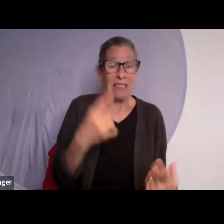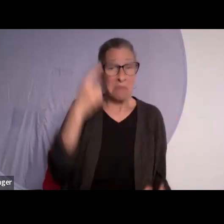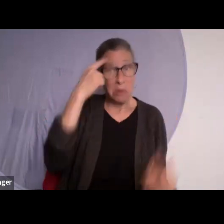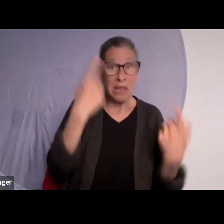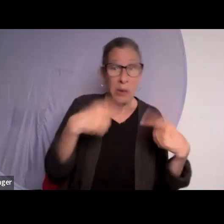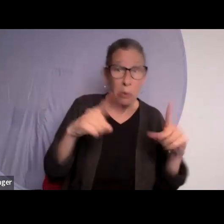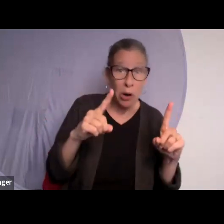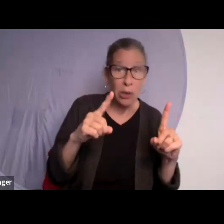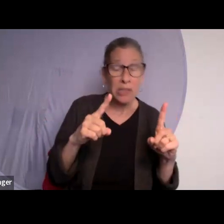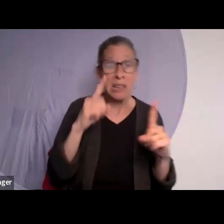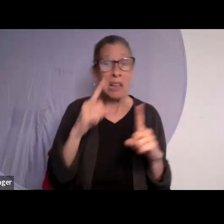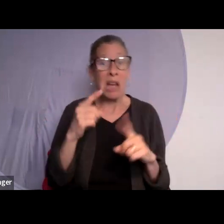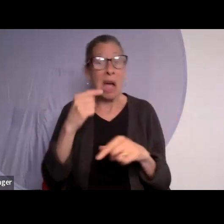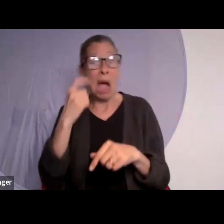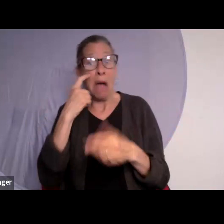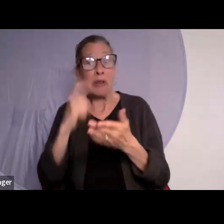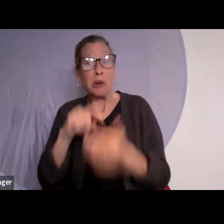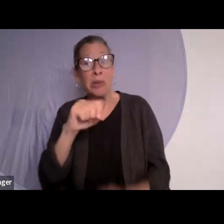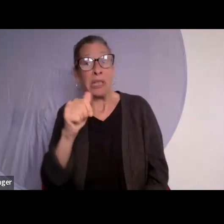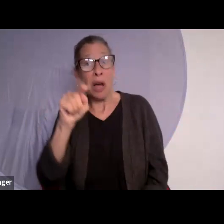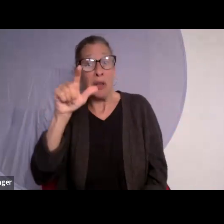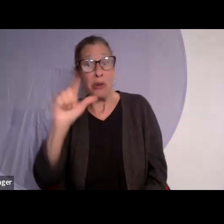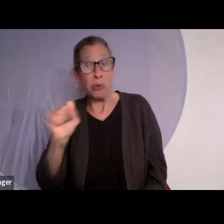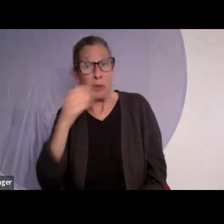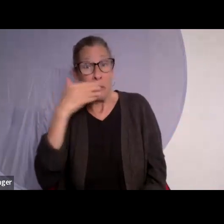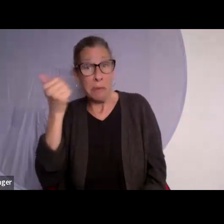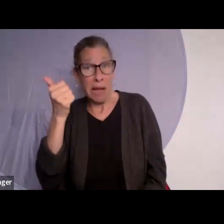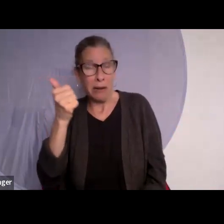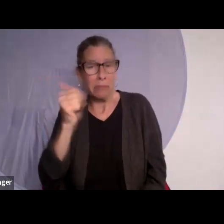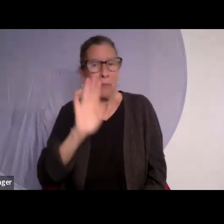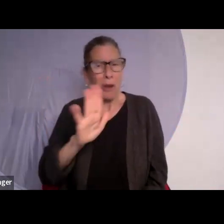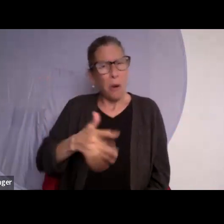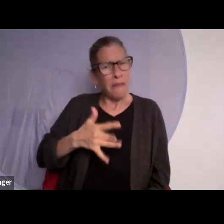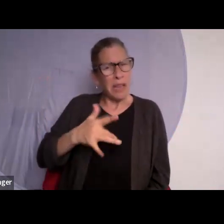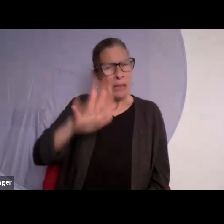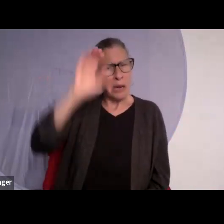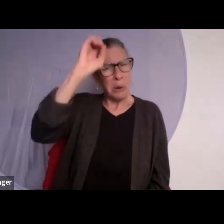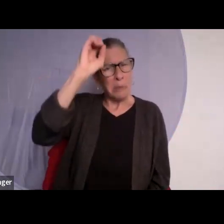that work better than ally? What's your sense of that? And